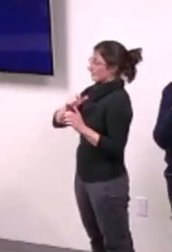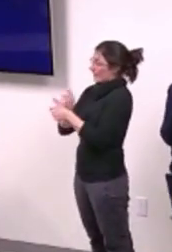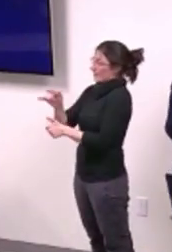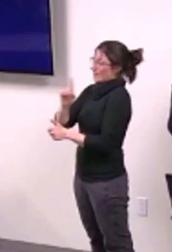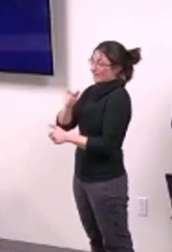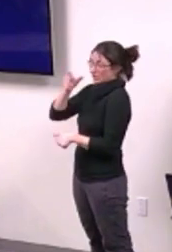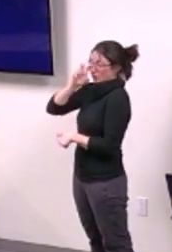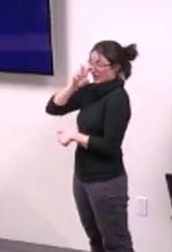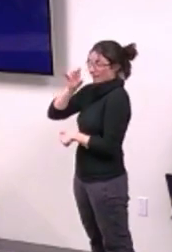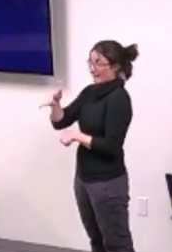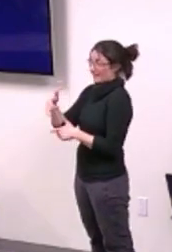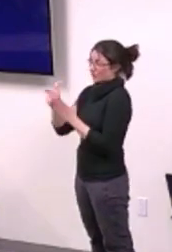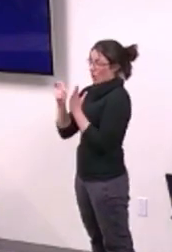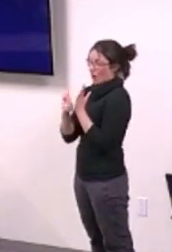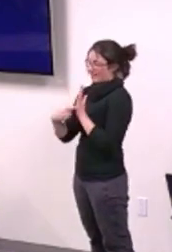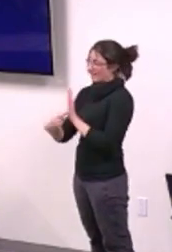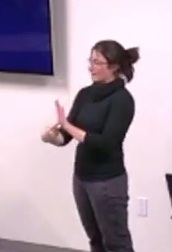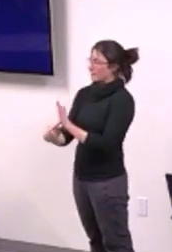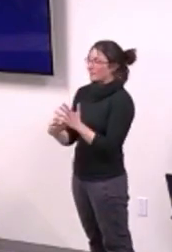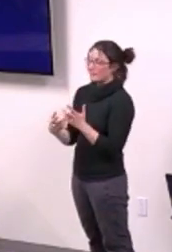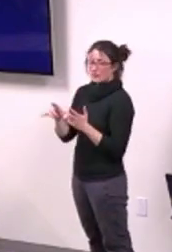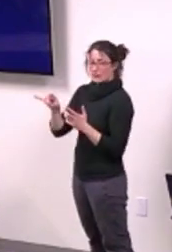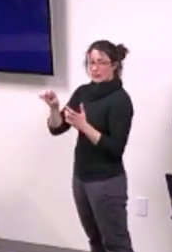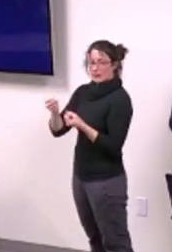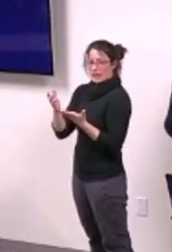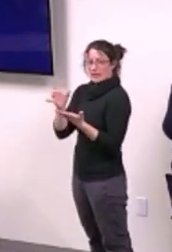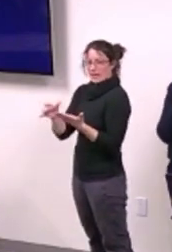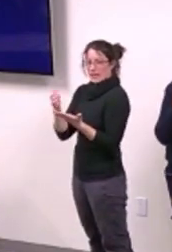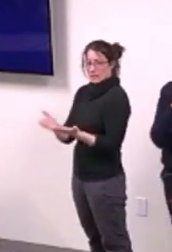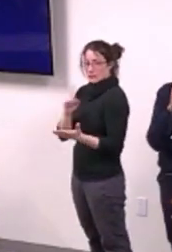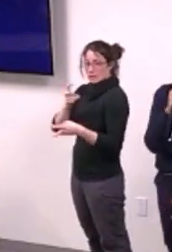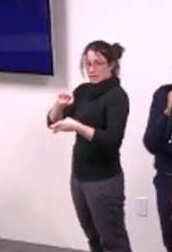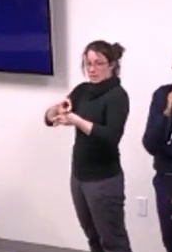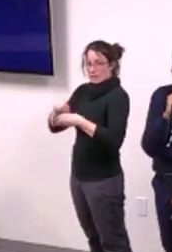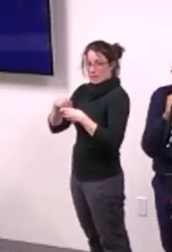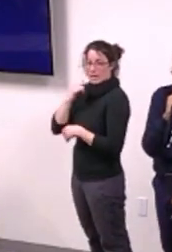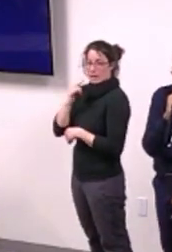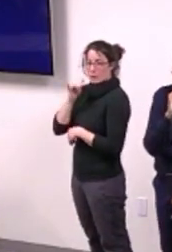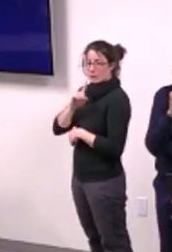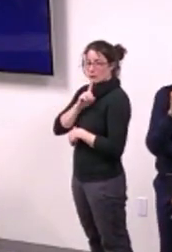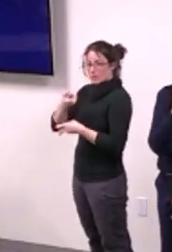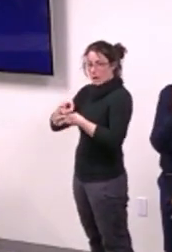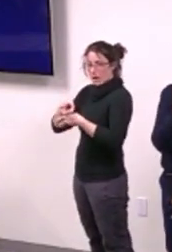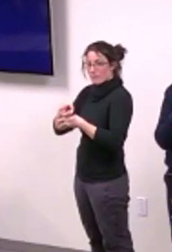And a lot of this stuff is hard, you know. It's hard in California. You have to be really careful.